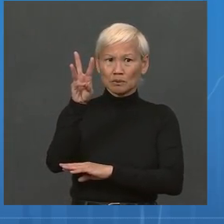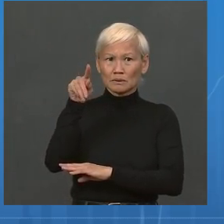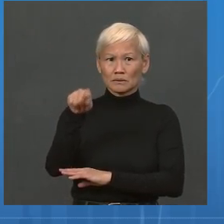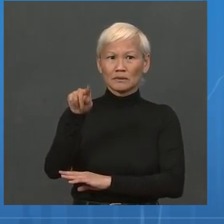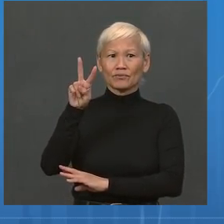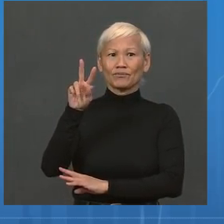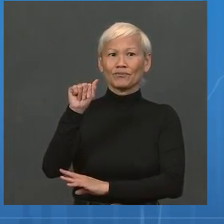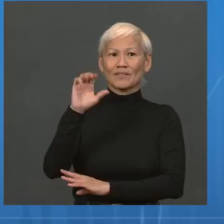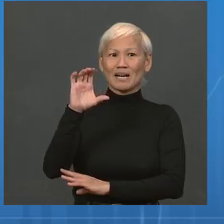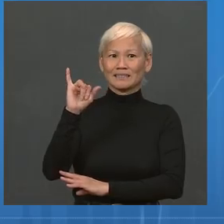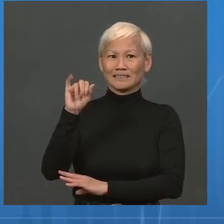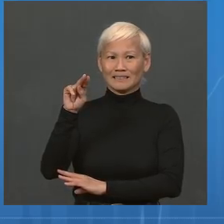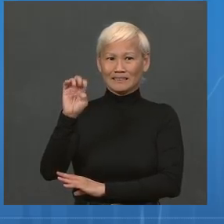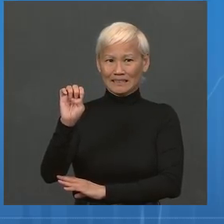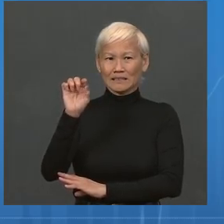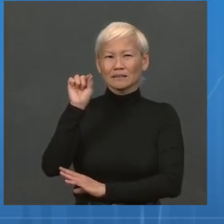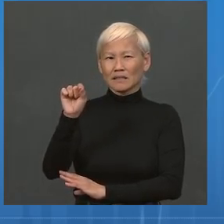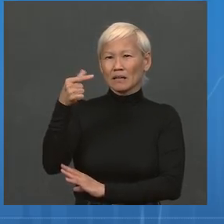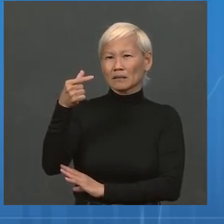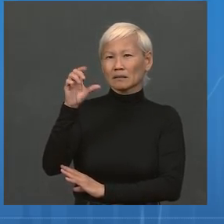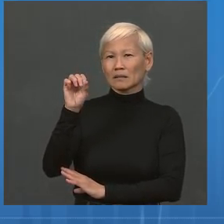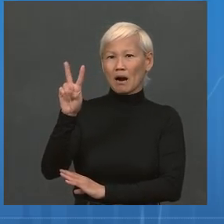offering vaccinations for kids ages 5 through 11.